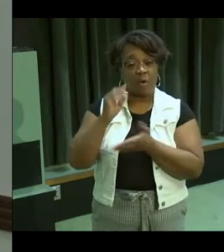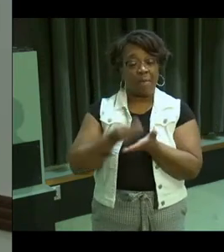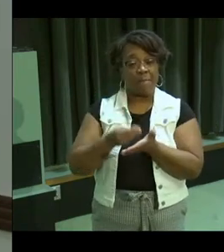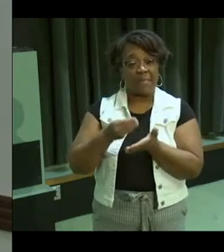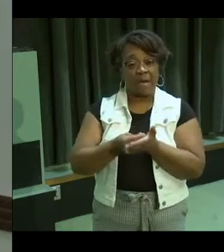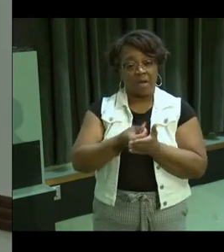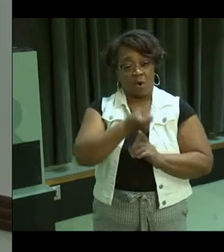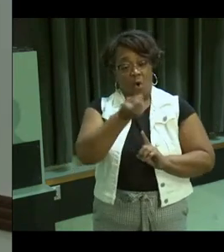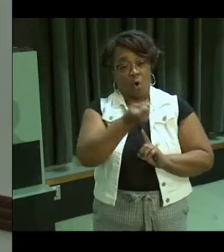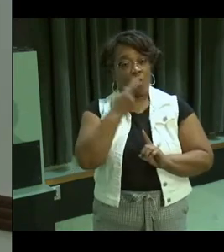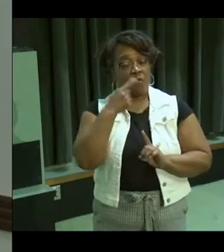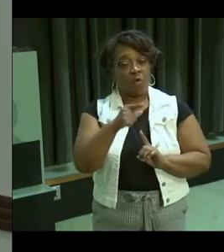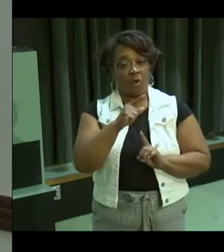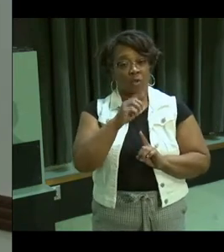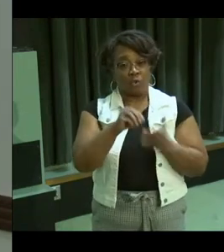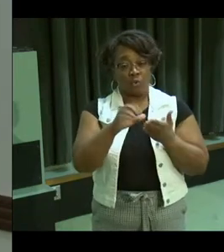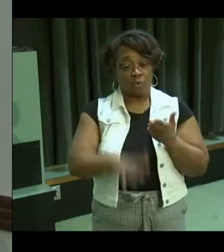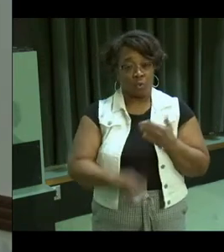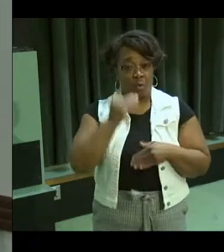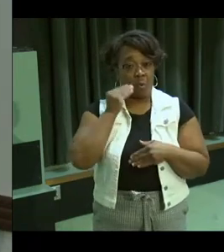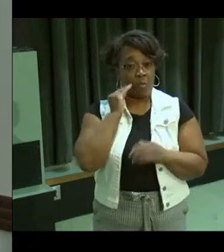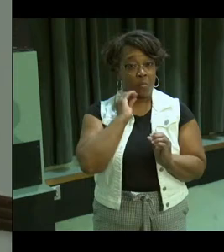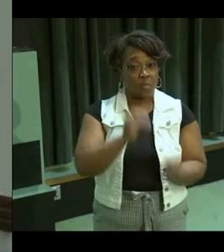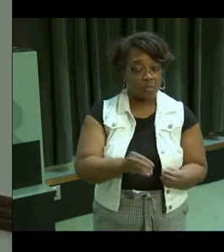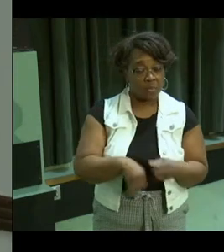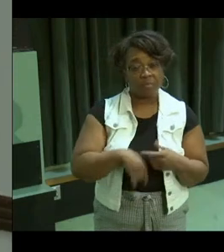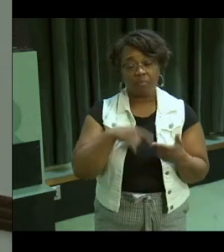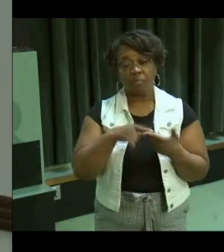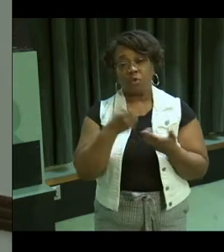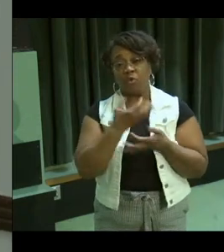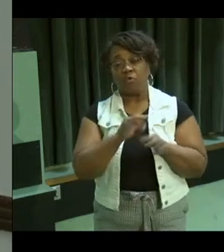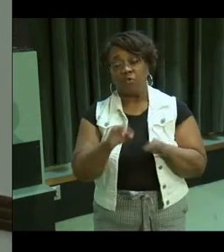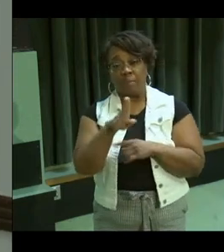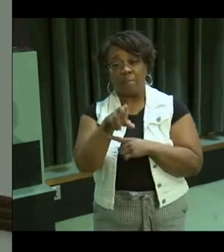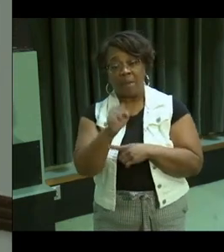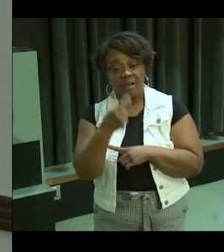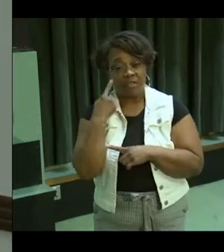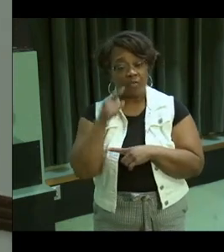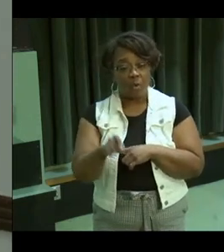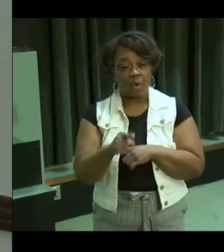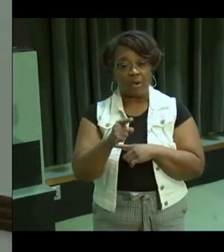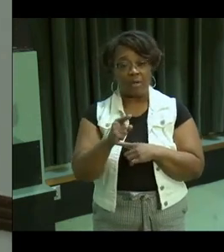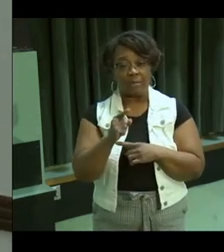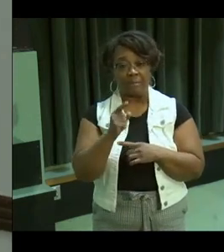funds be set aside for homeless